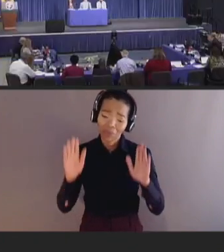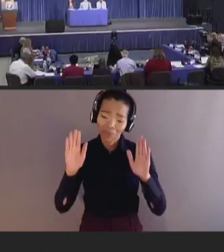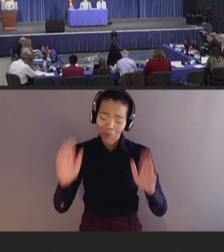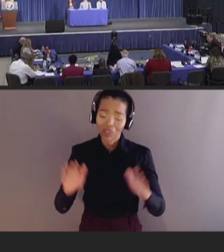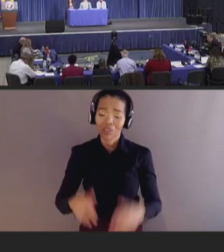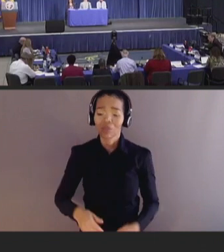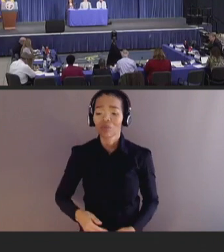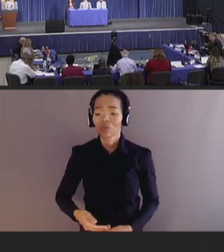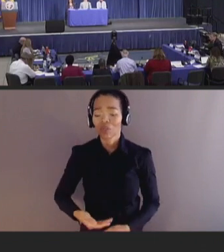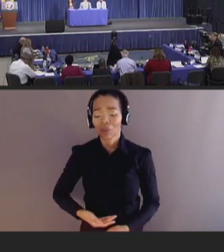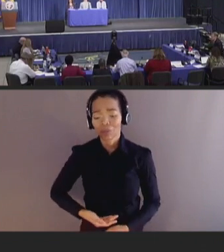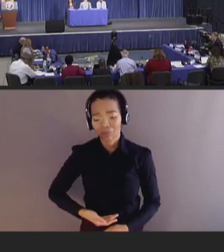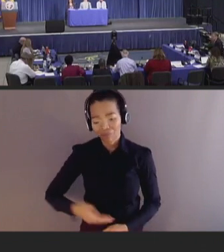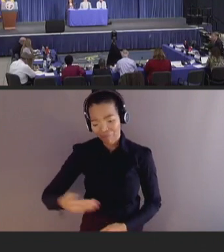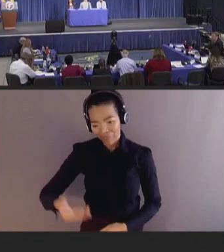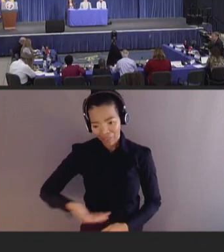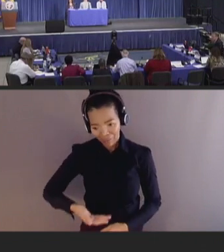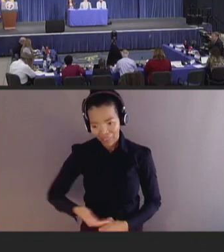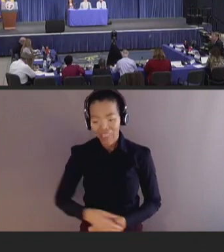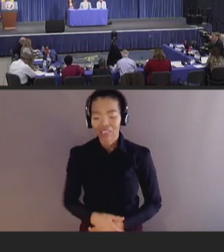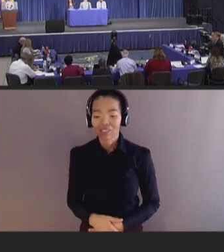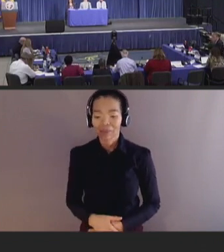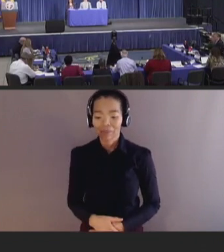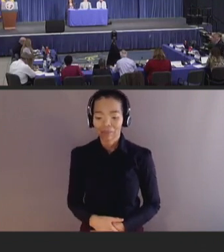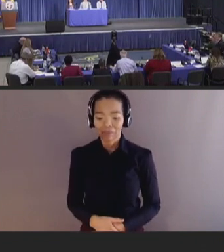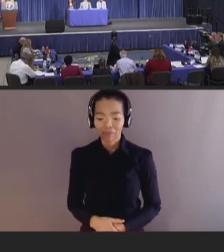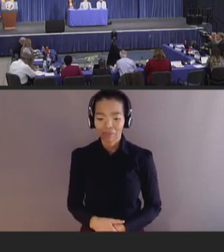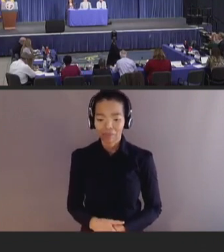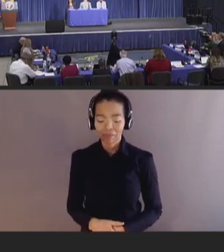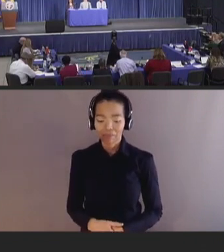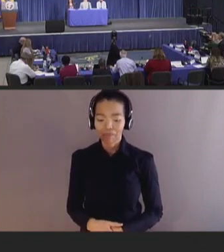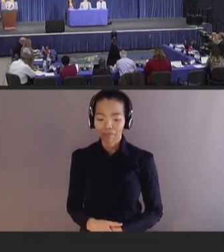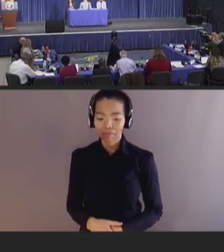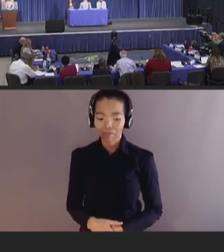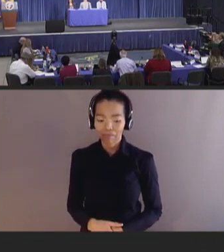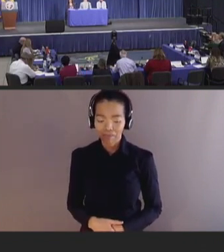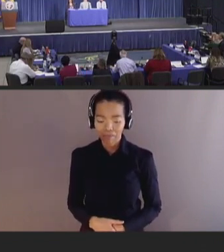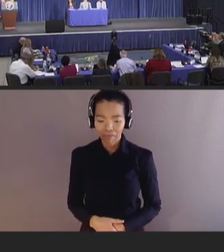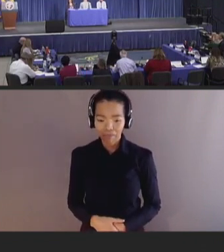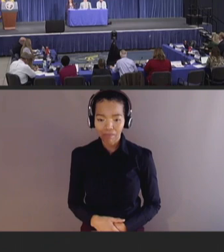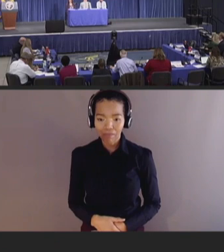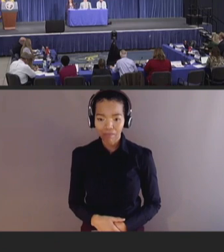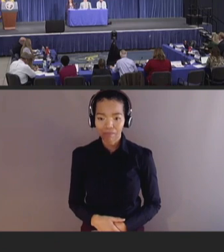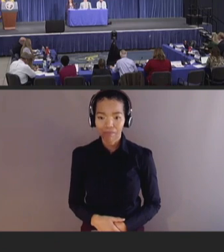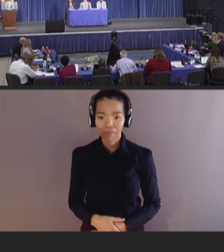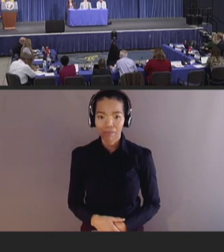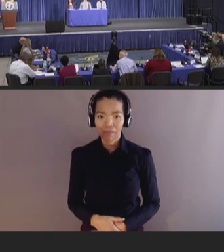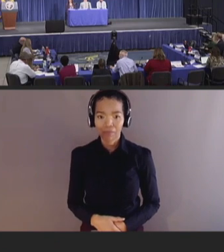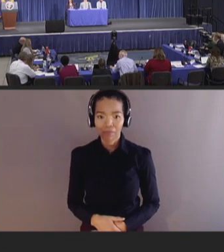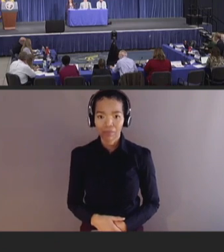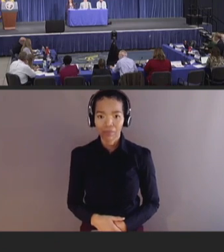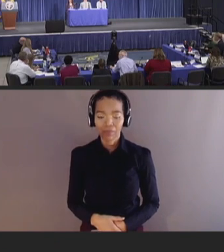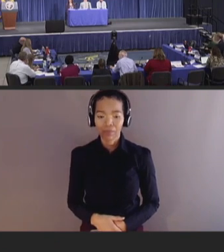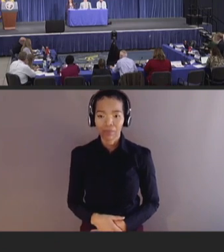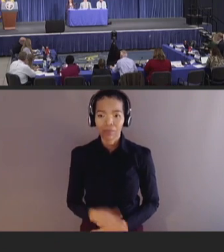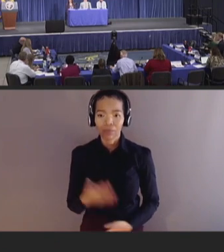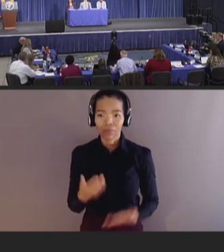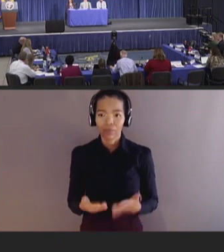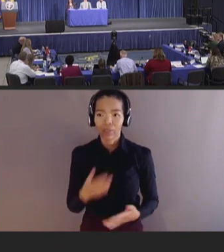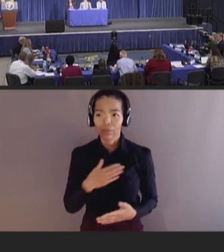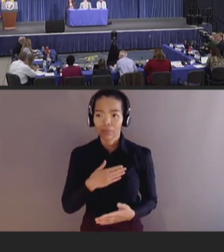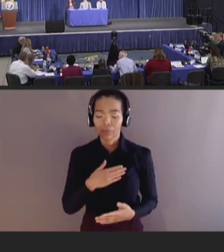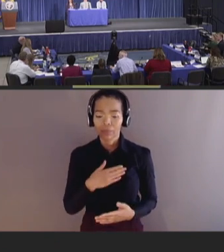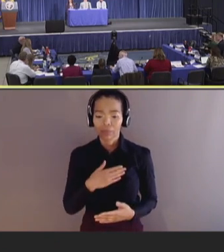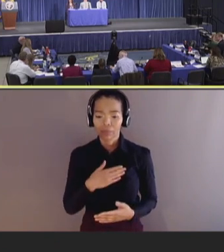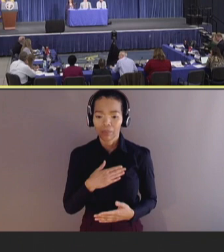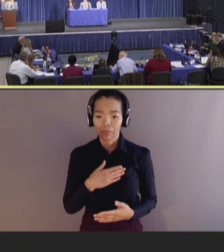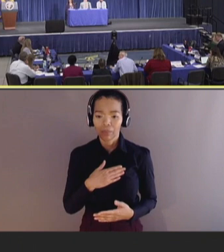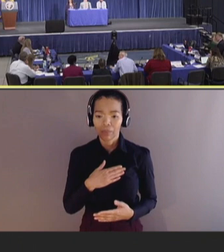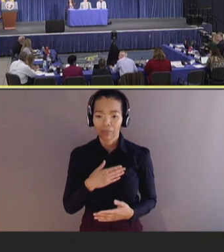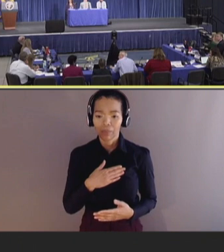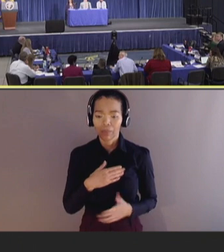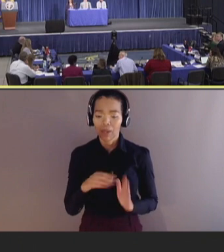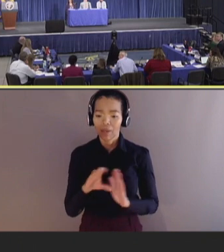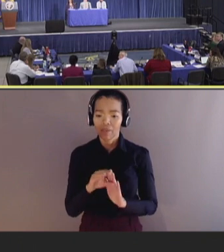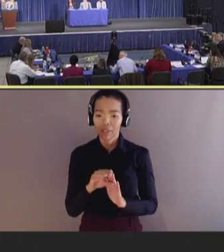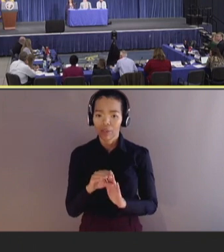I guess I don't have my video. Can you hear me?